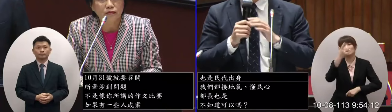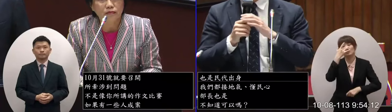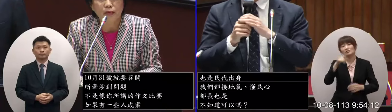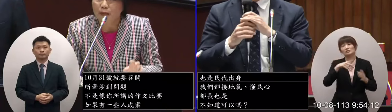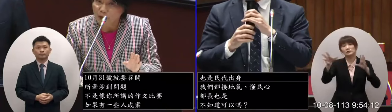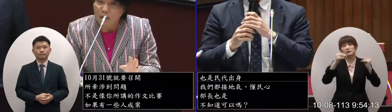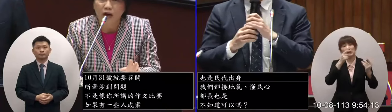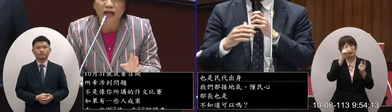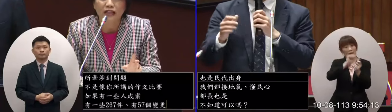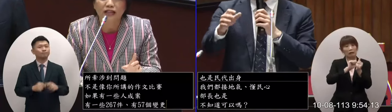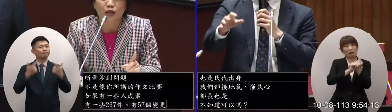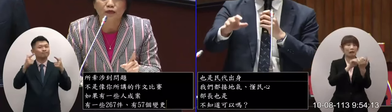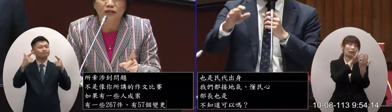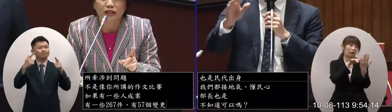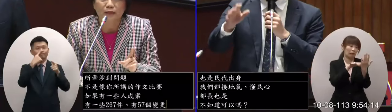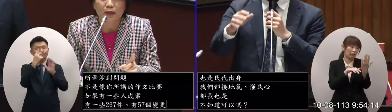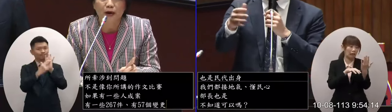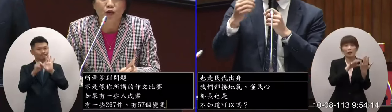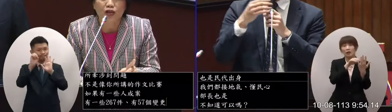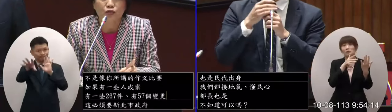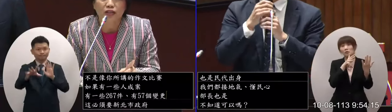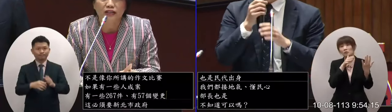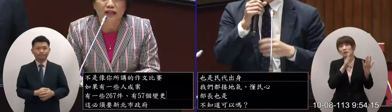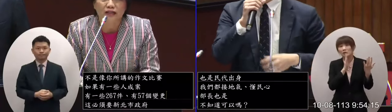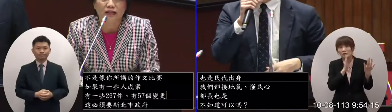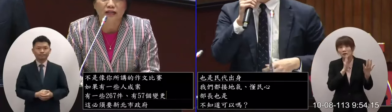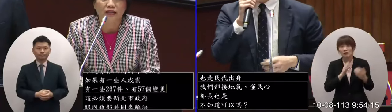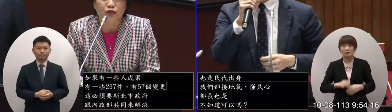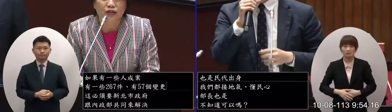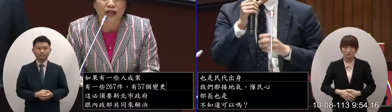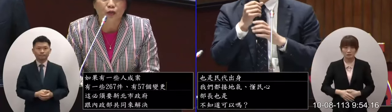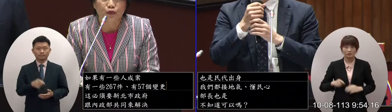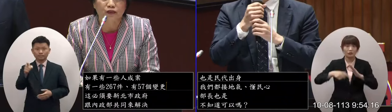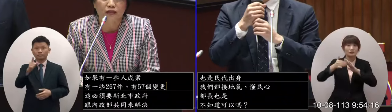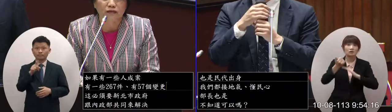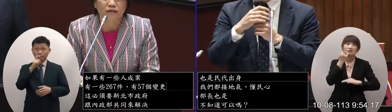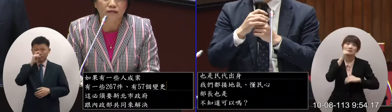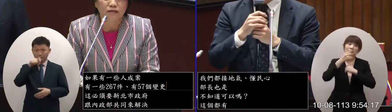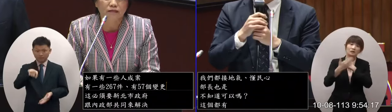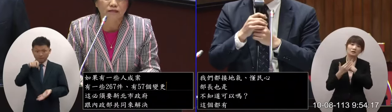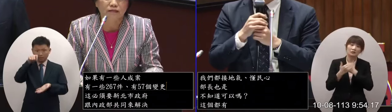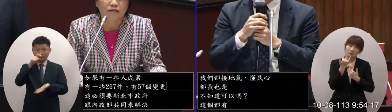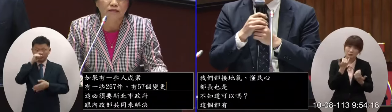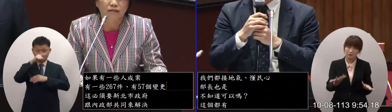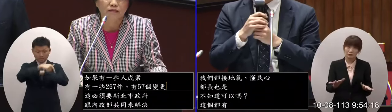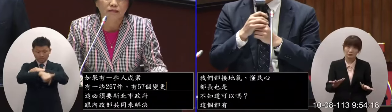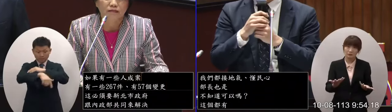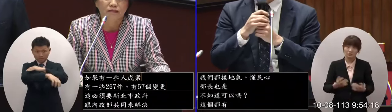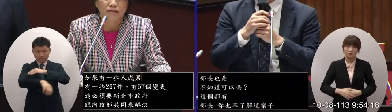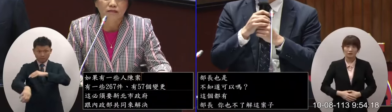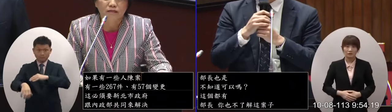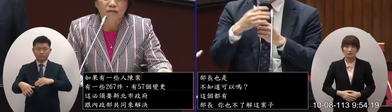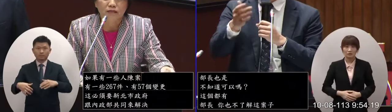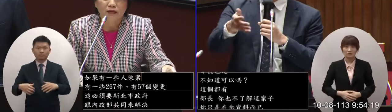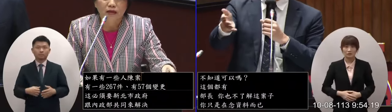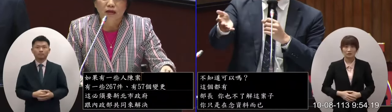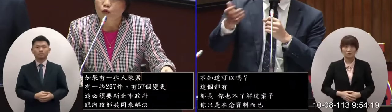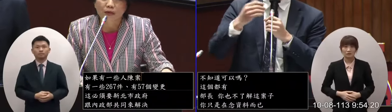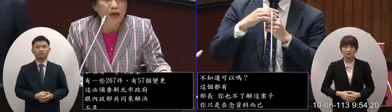and you are just reading the information now. I have already told my appeal to the dean. Is this okay? Is it possible? Is it possible? Dean, let’s set a phased goal